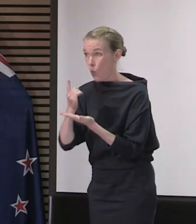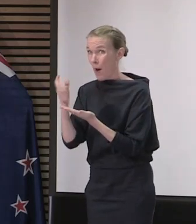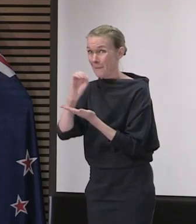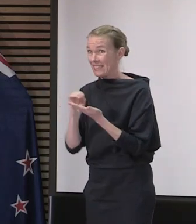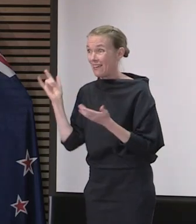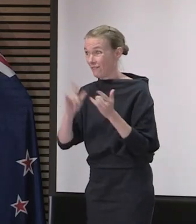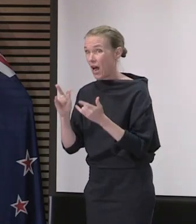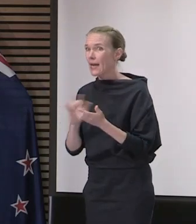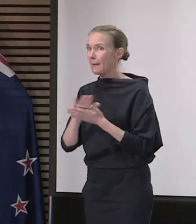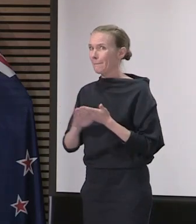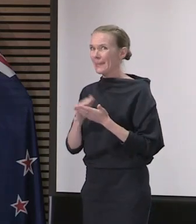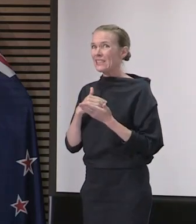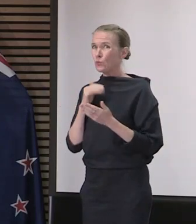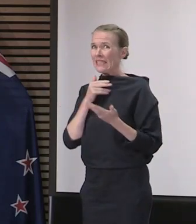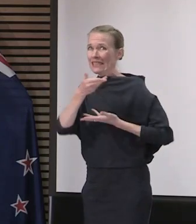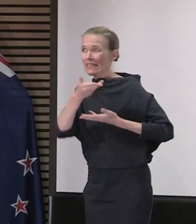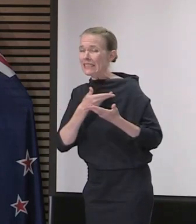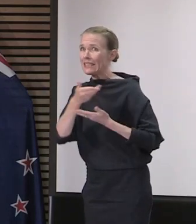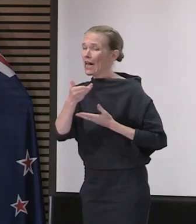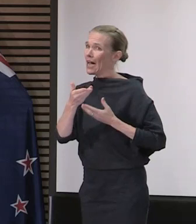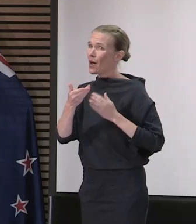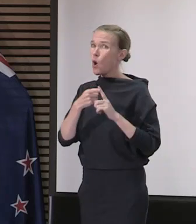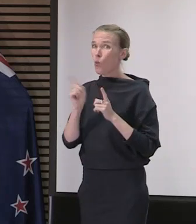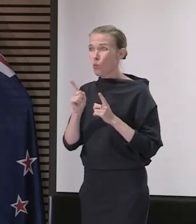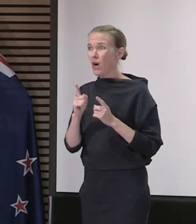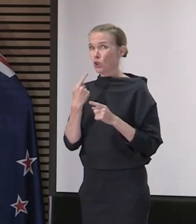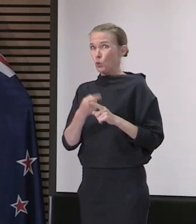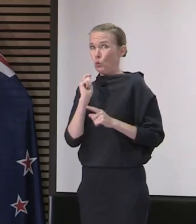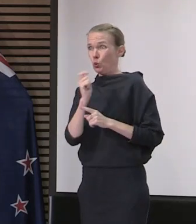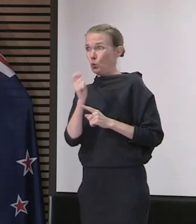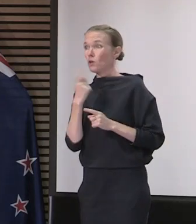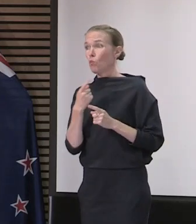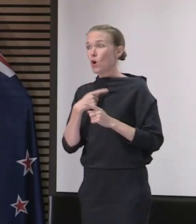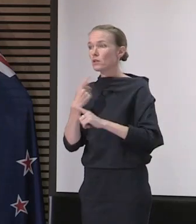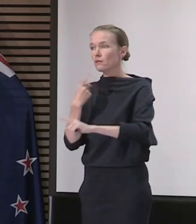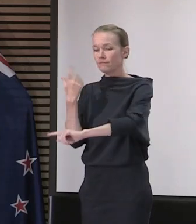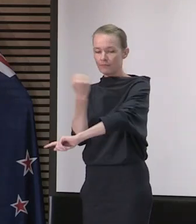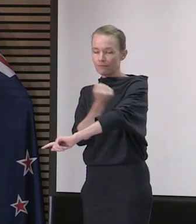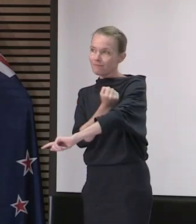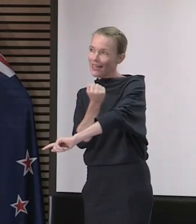flights being undertaken, so we have worked hard to get